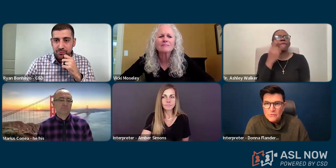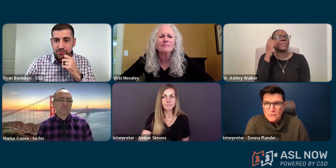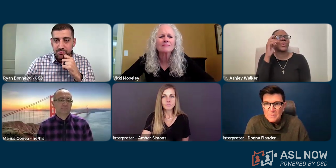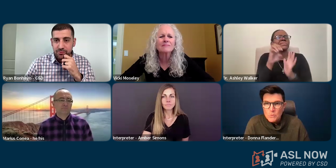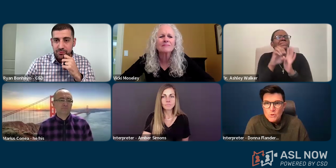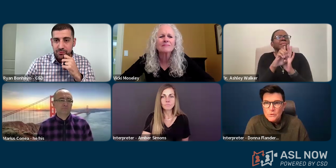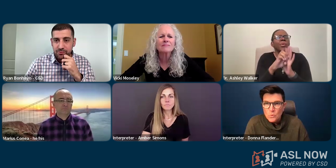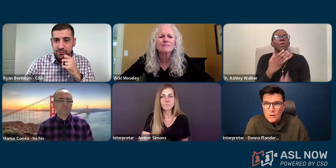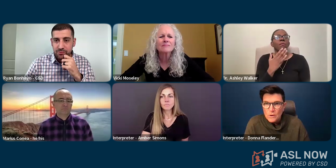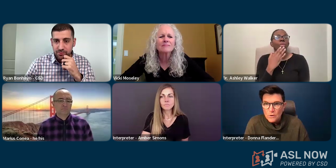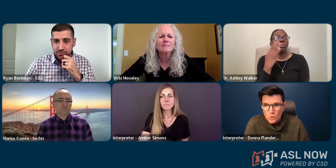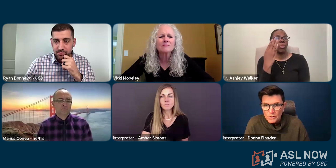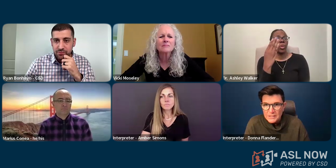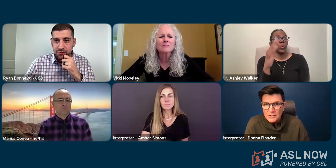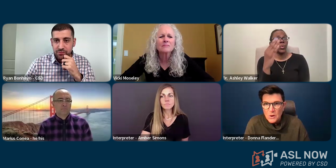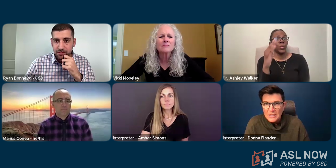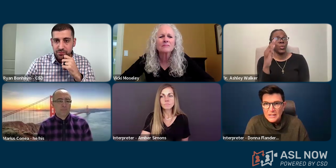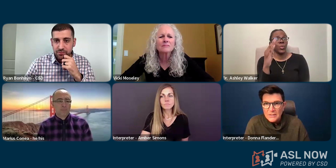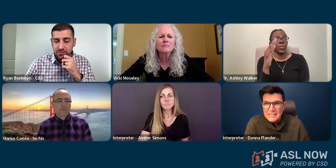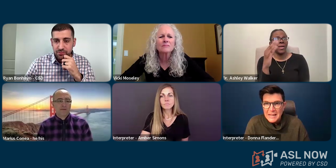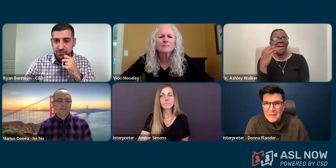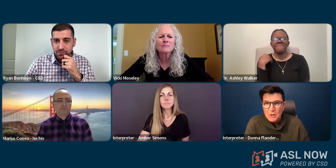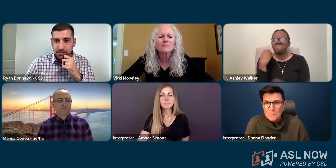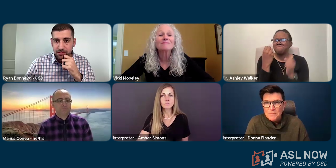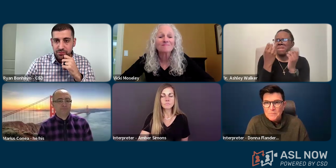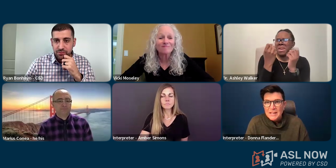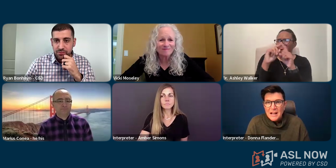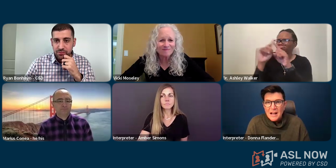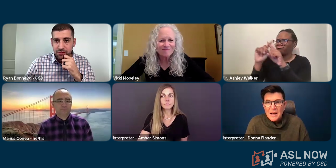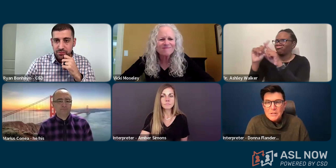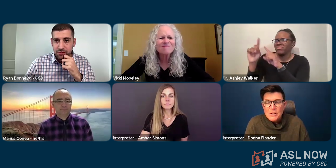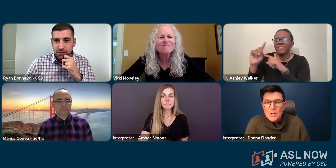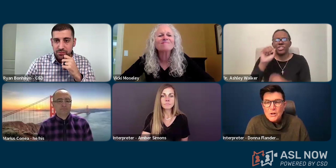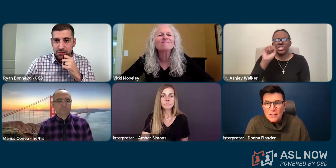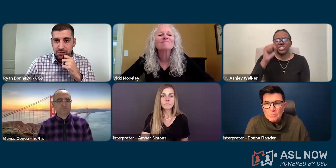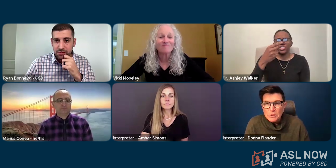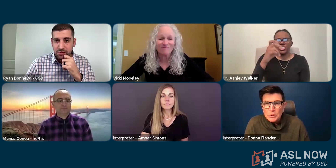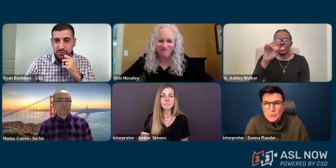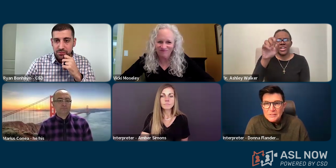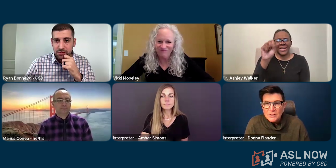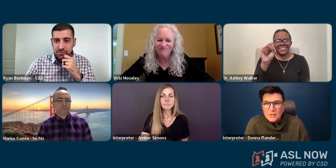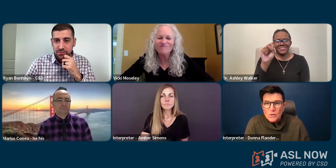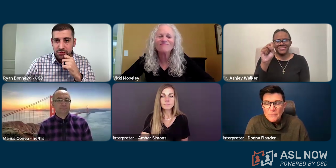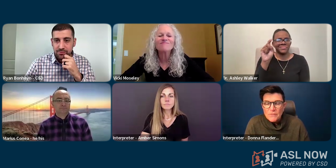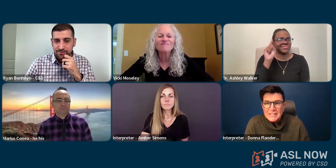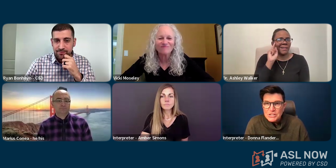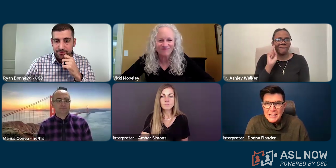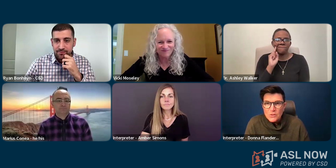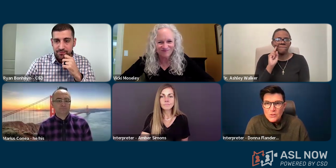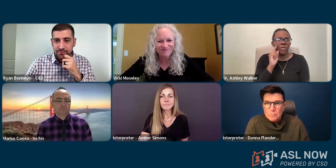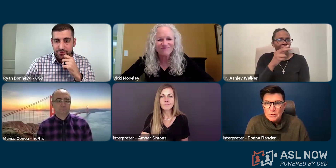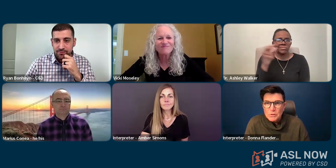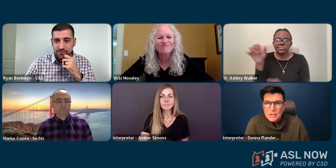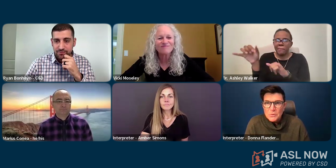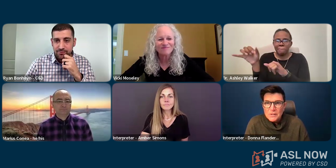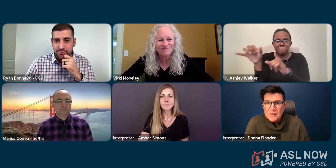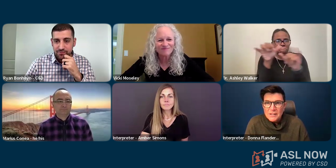of moving through the world. And so I'll give you an example. You know, the color blue, if I just say the word blue to you,